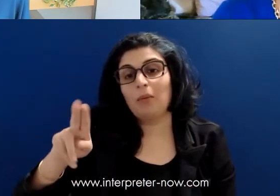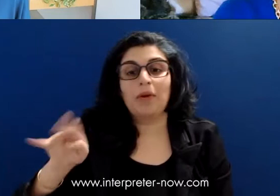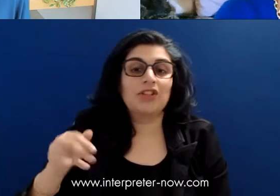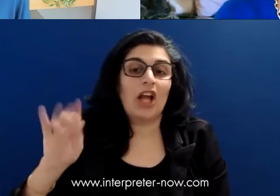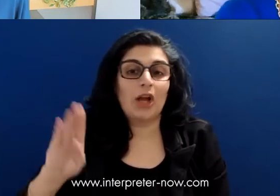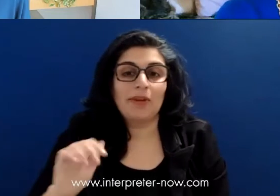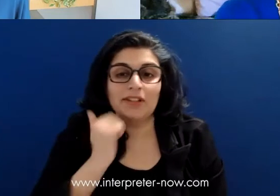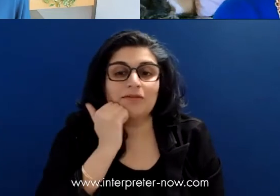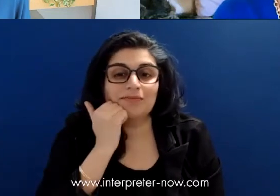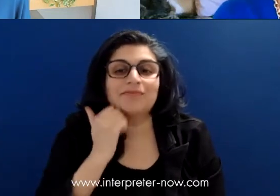from India.